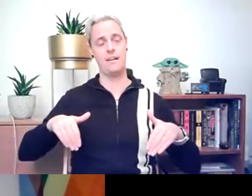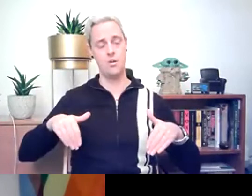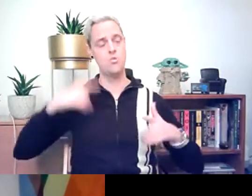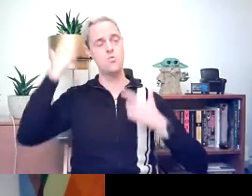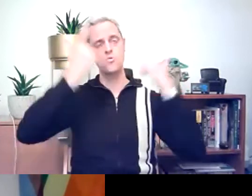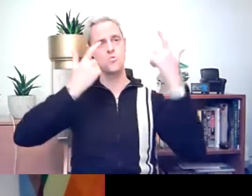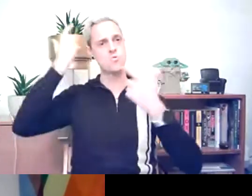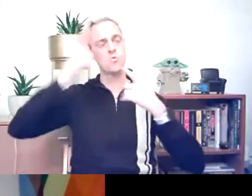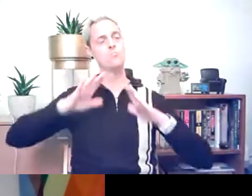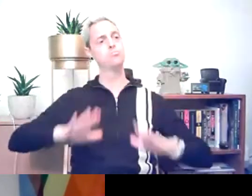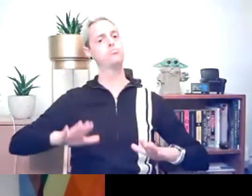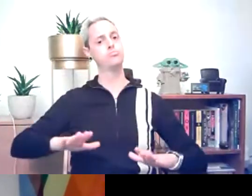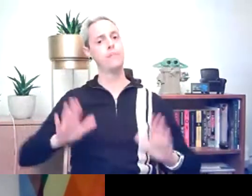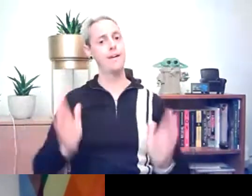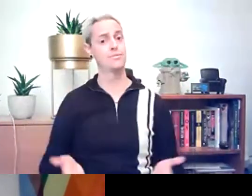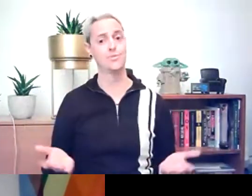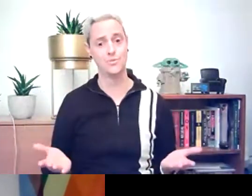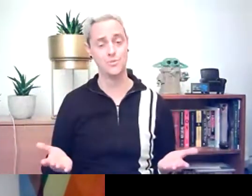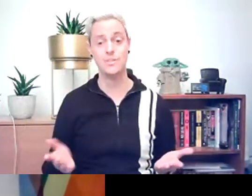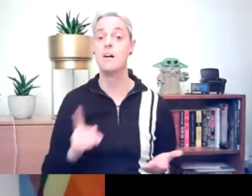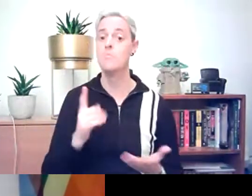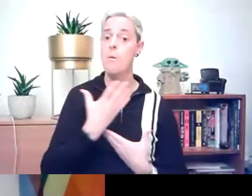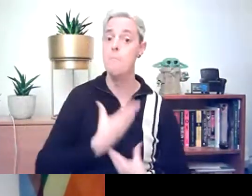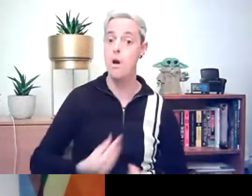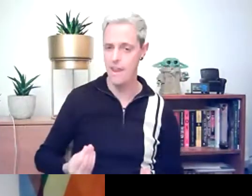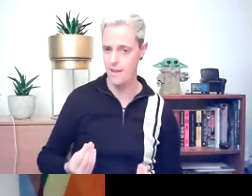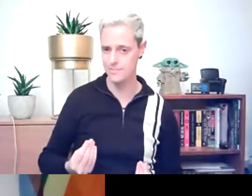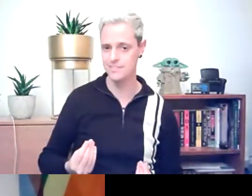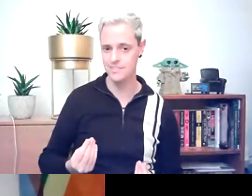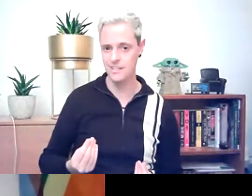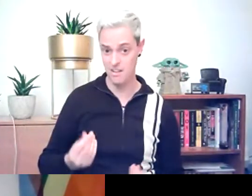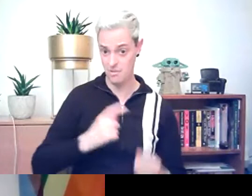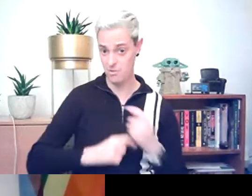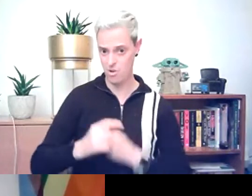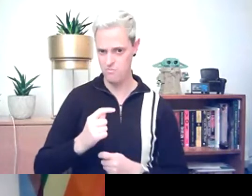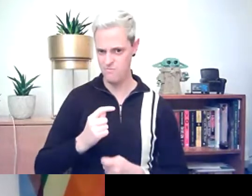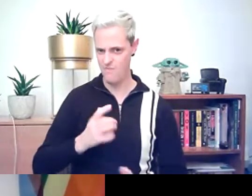burnout often comes with, or it can come with a sense of anger, and often anger is in this